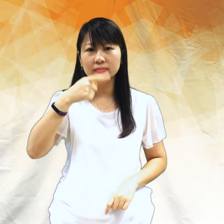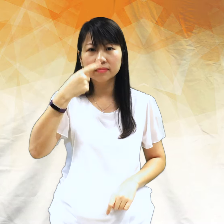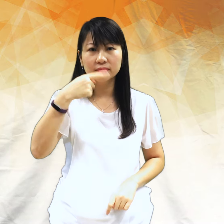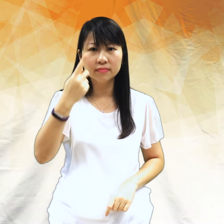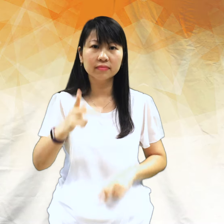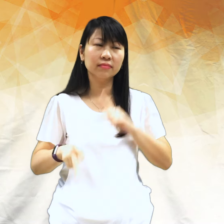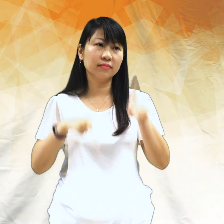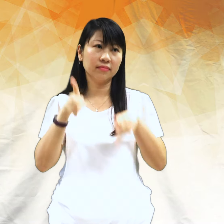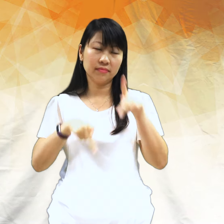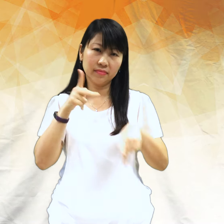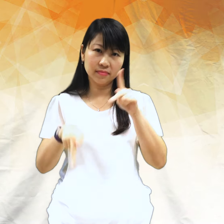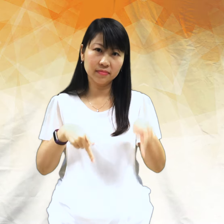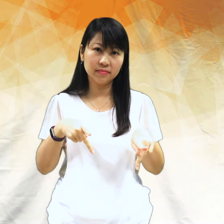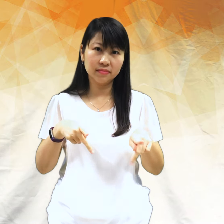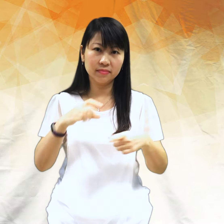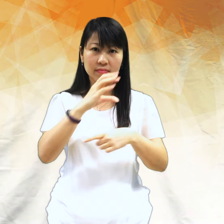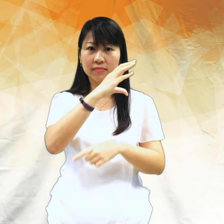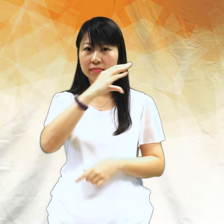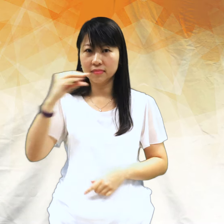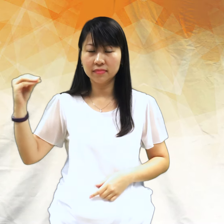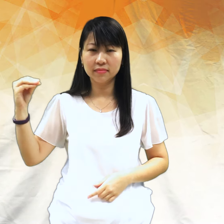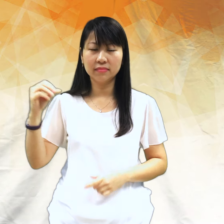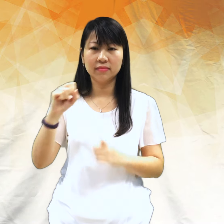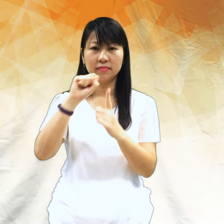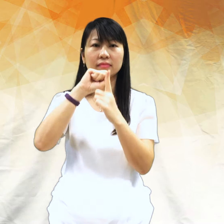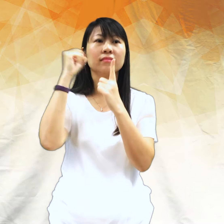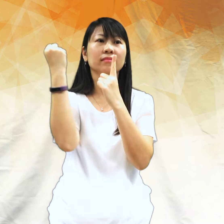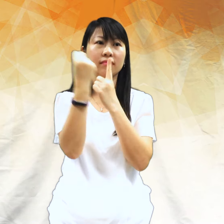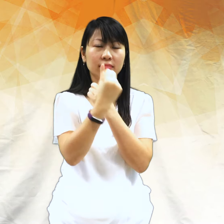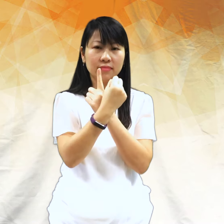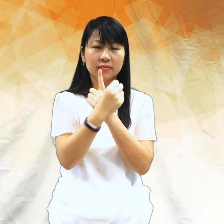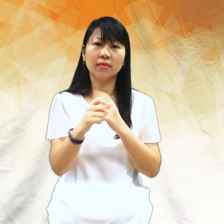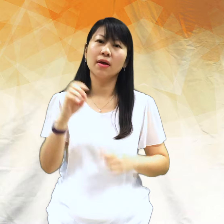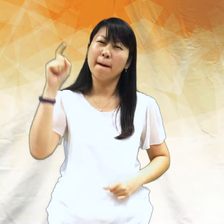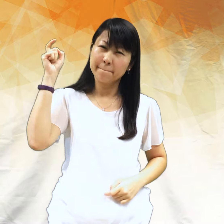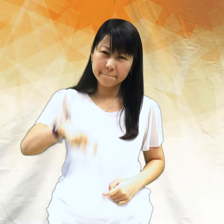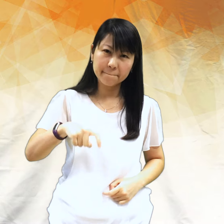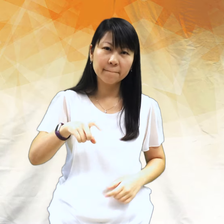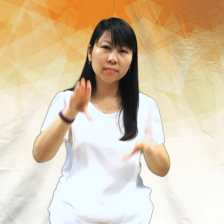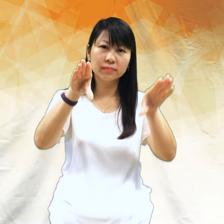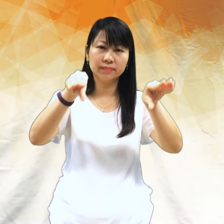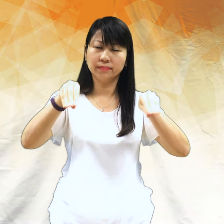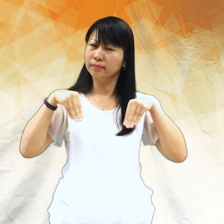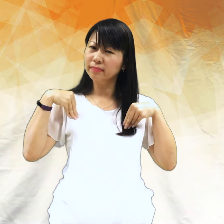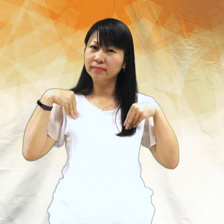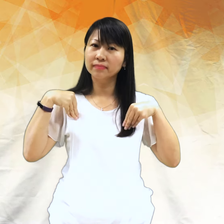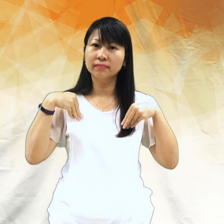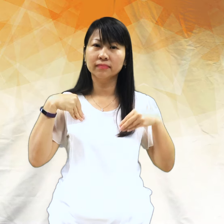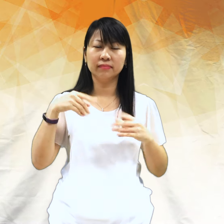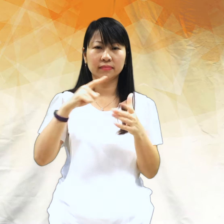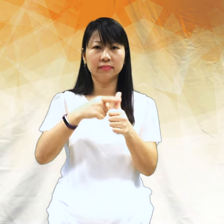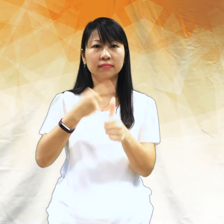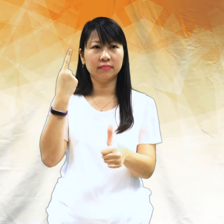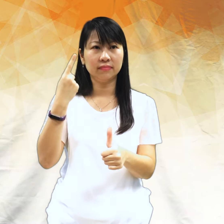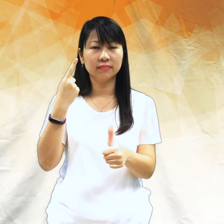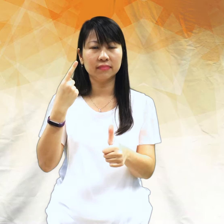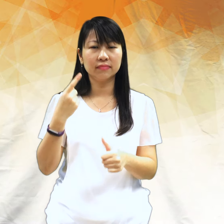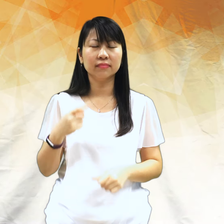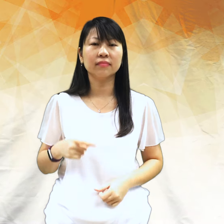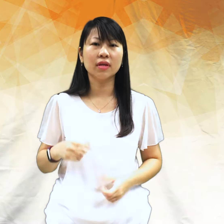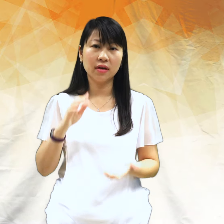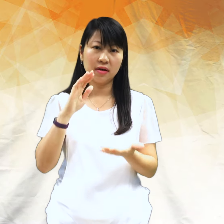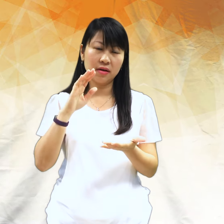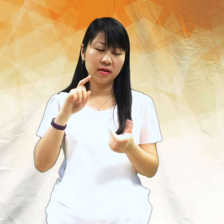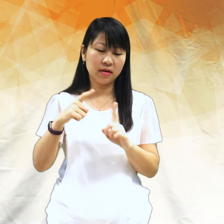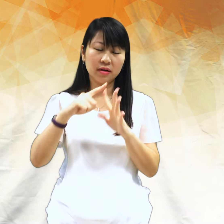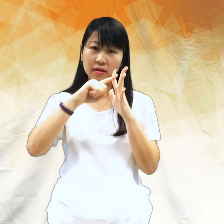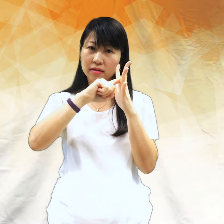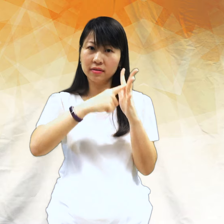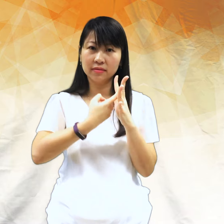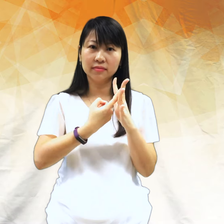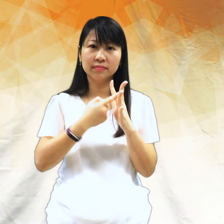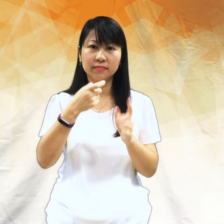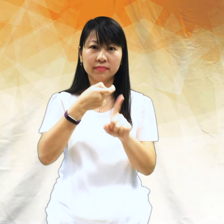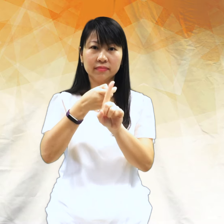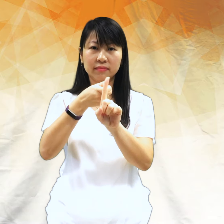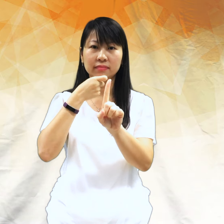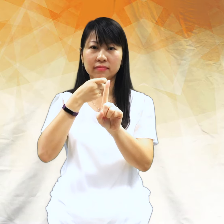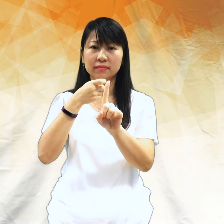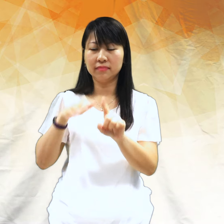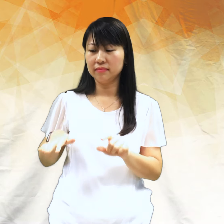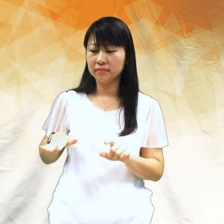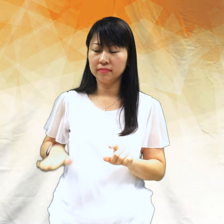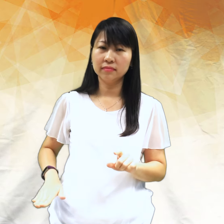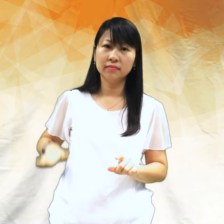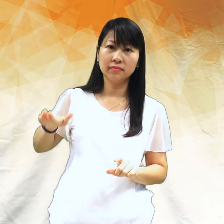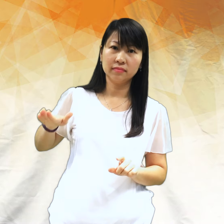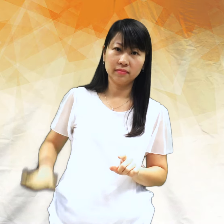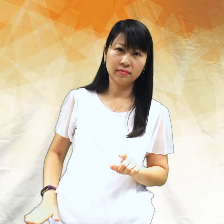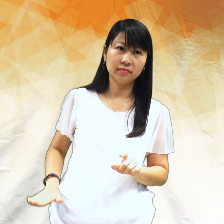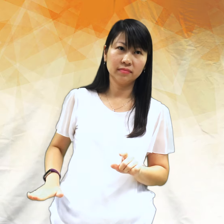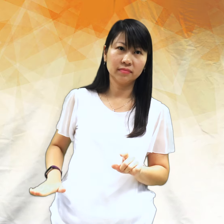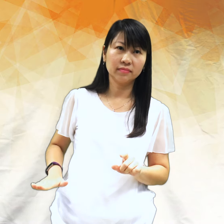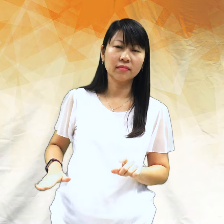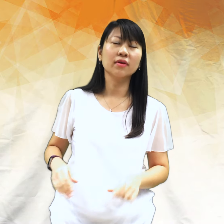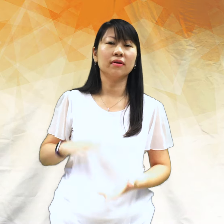Hearing people and society must accept this first and start inculcating this in us from young.